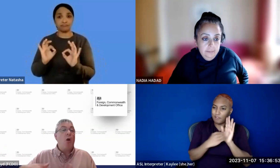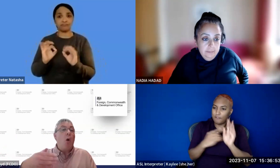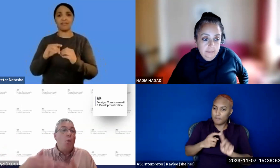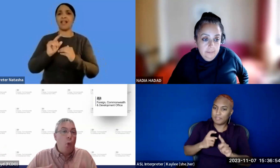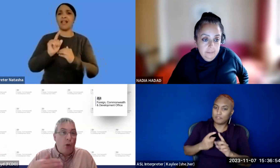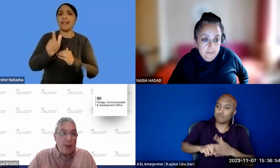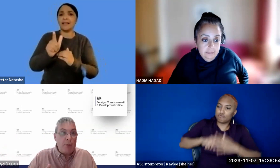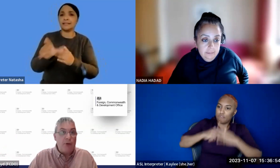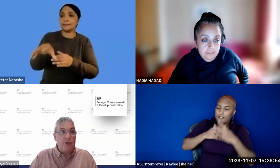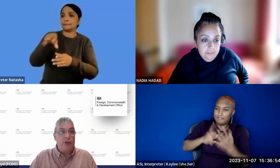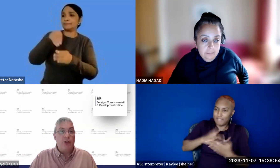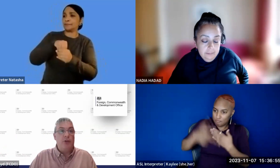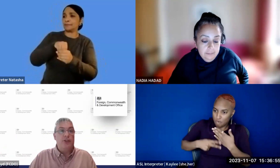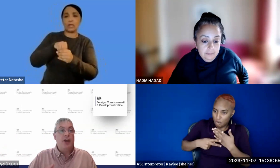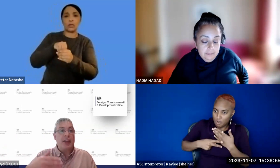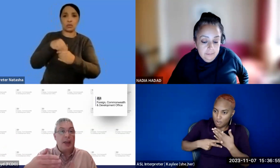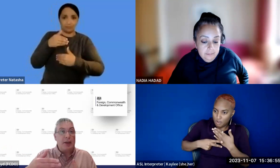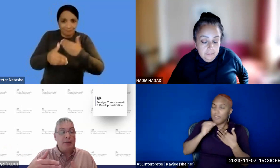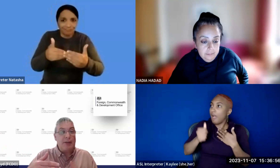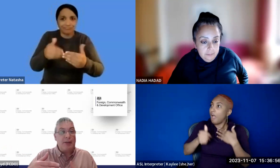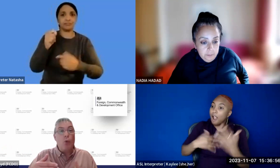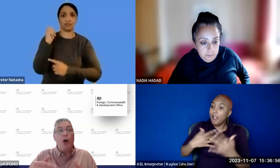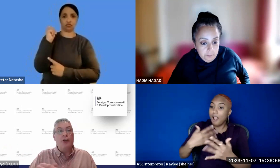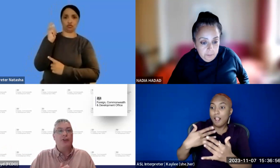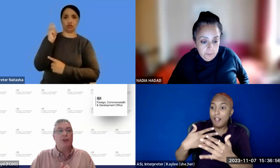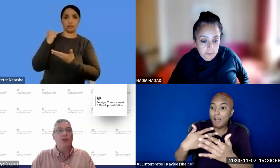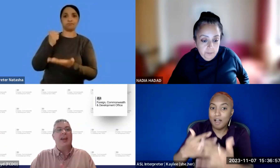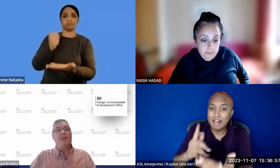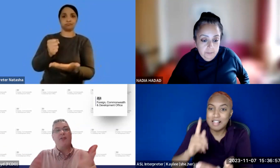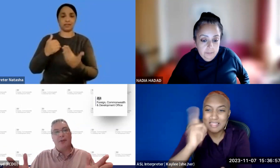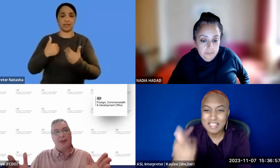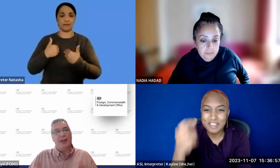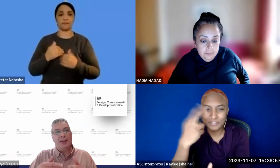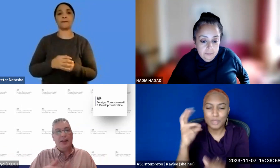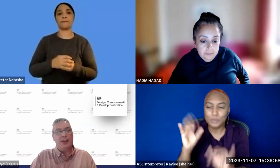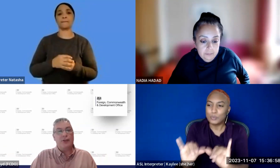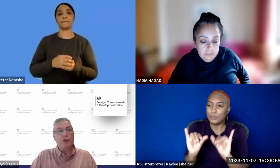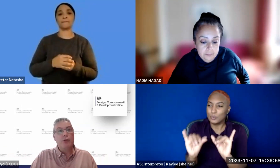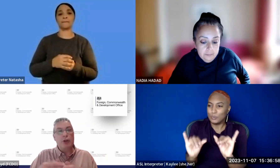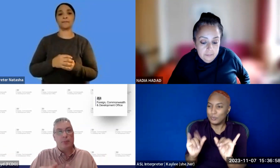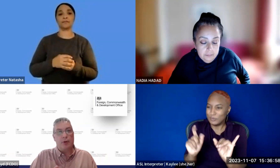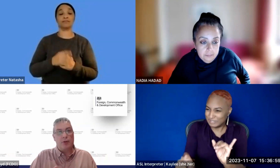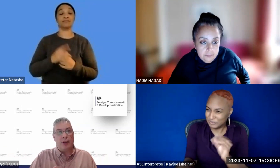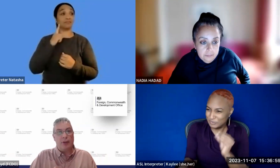We are trying to say "OK, let's look at the programs